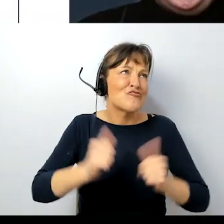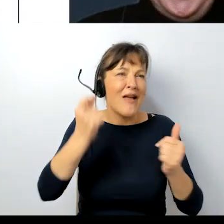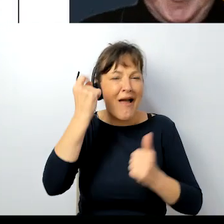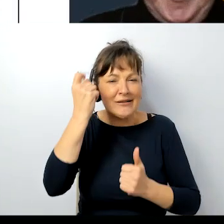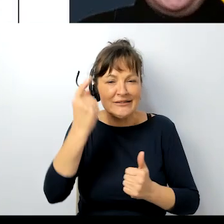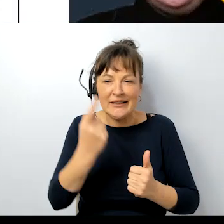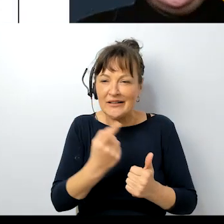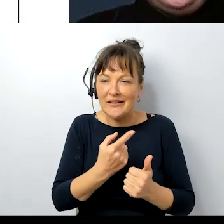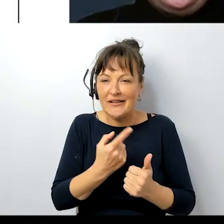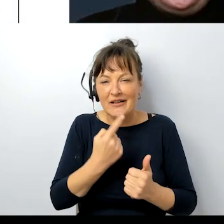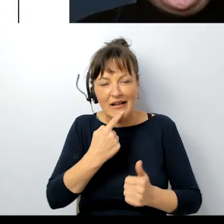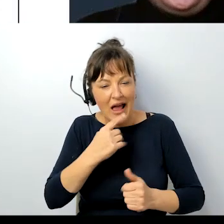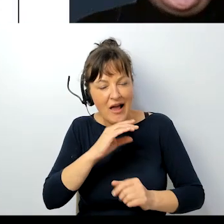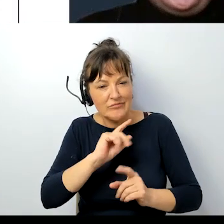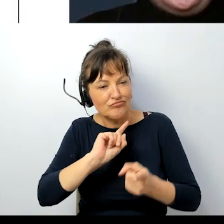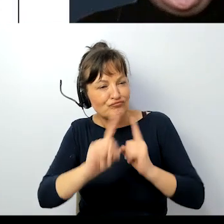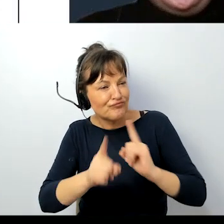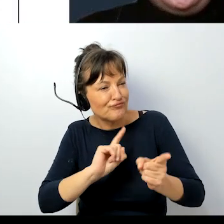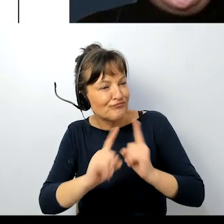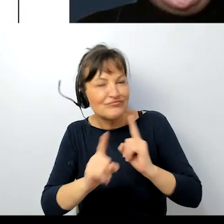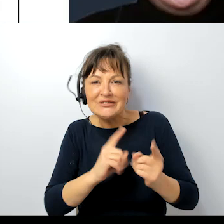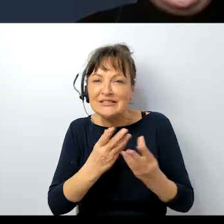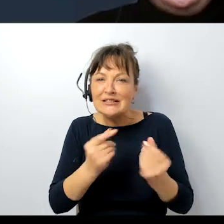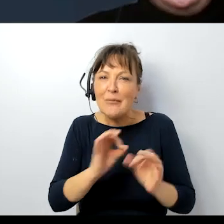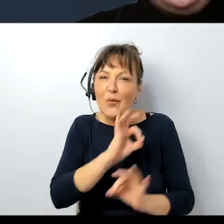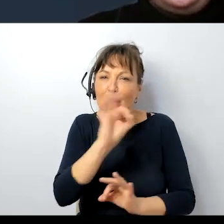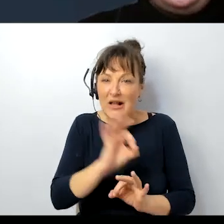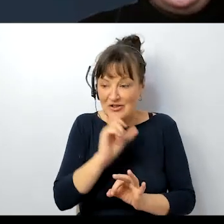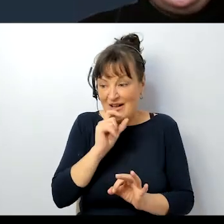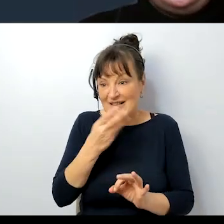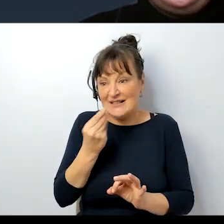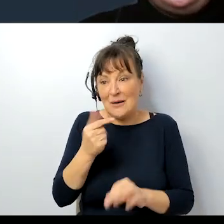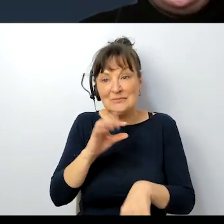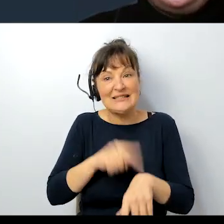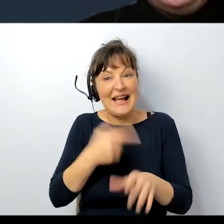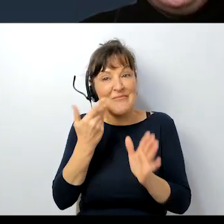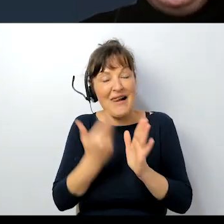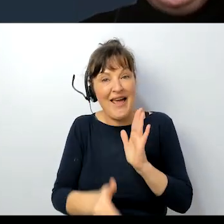absolutely fantastic, I'm pleased to be here and it's a great idea, we can work through some of